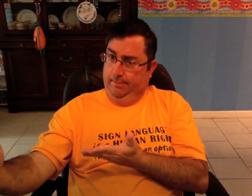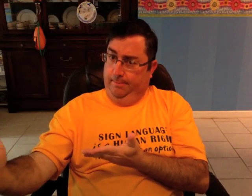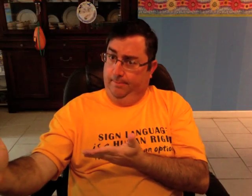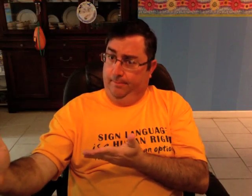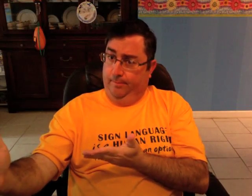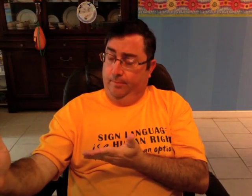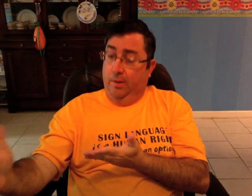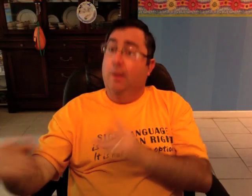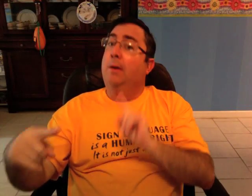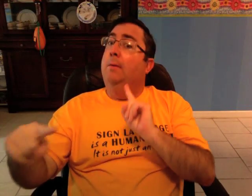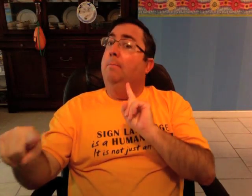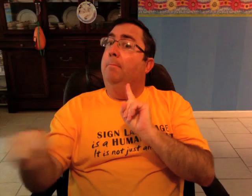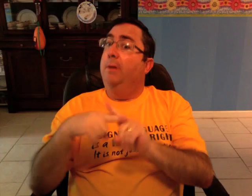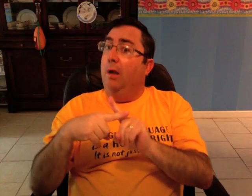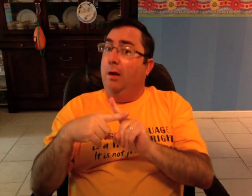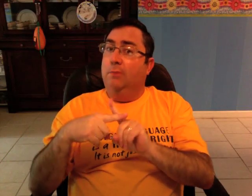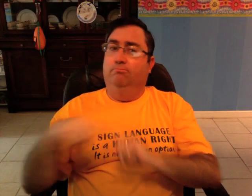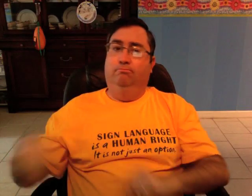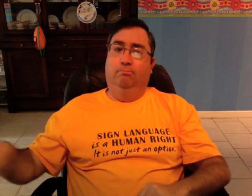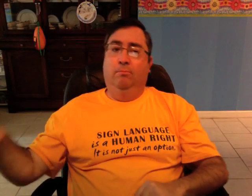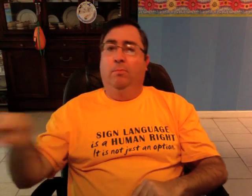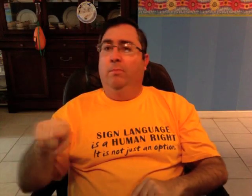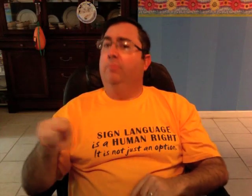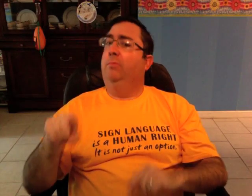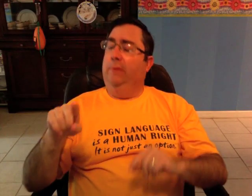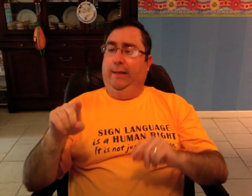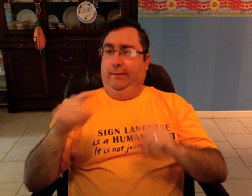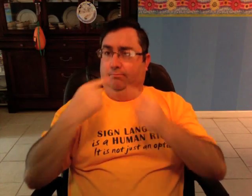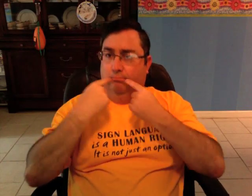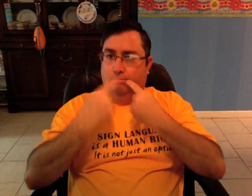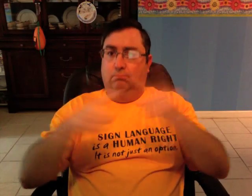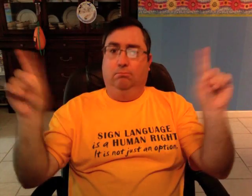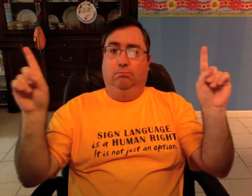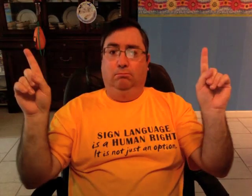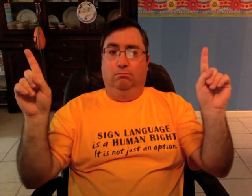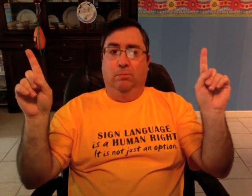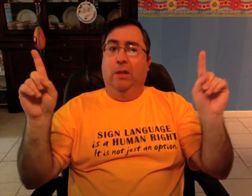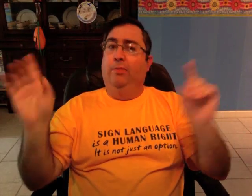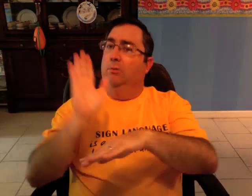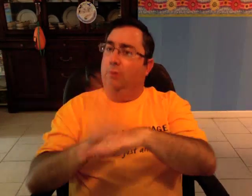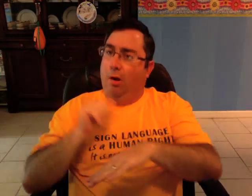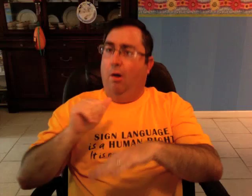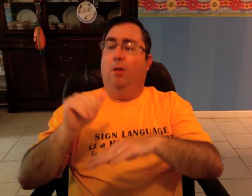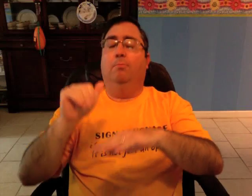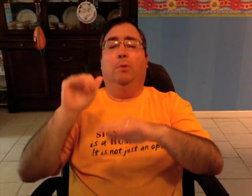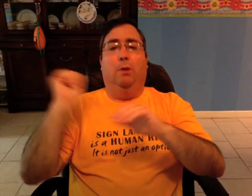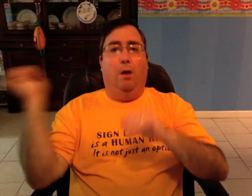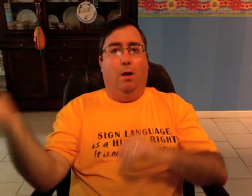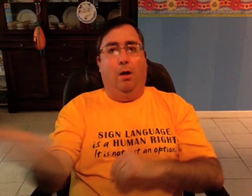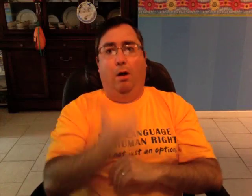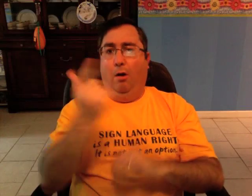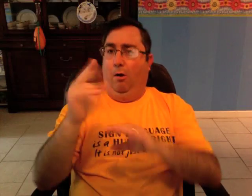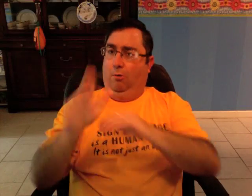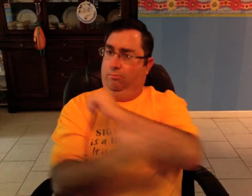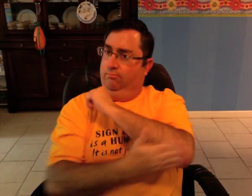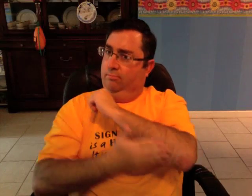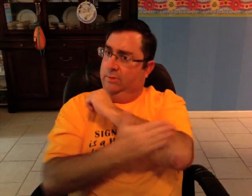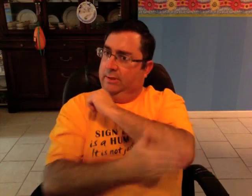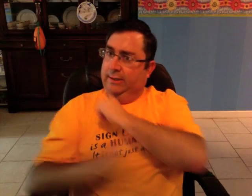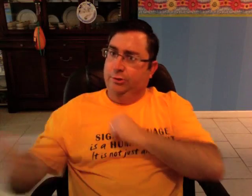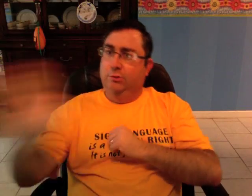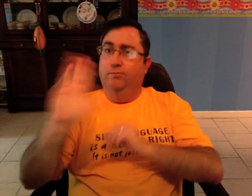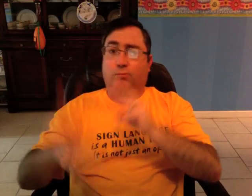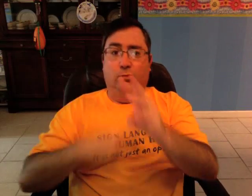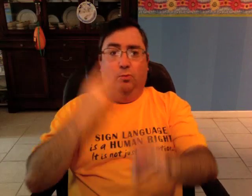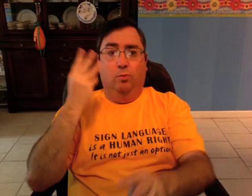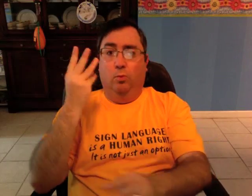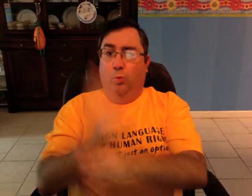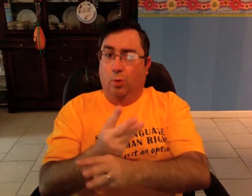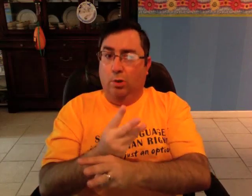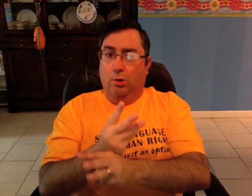and they called upon all nations of the world to